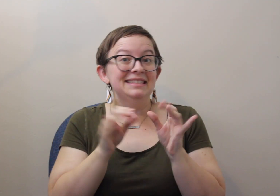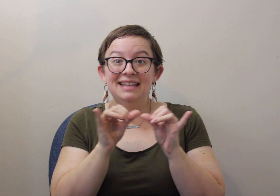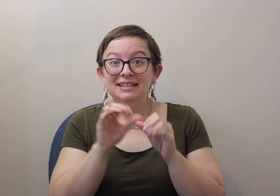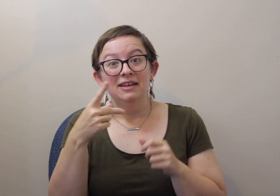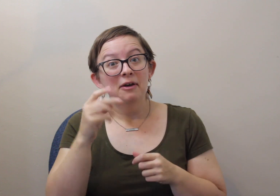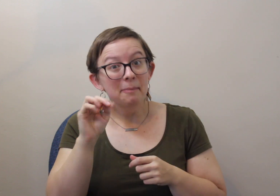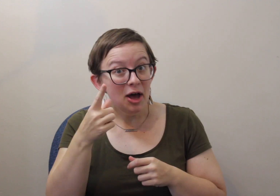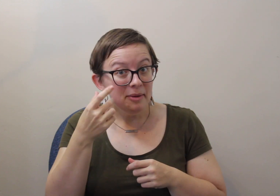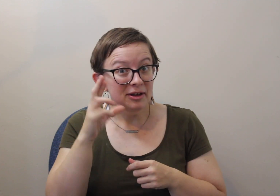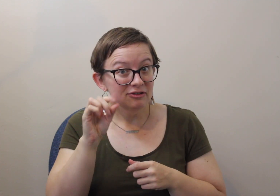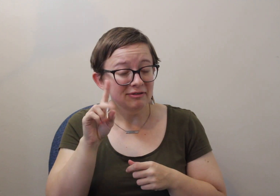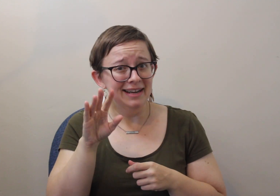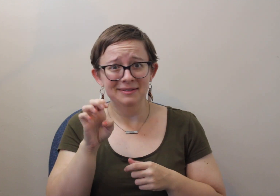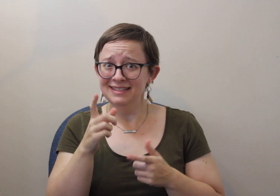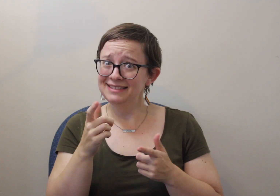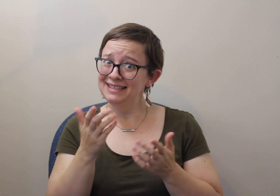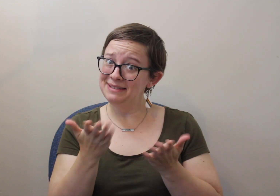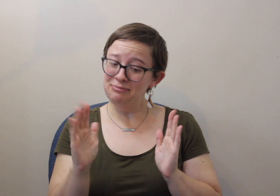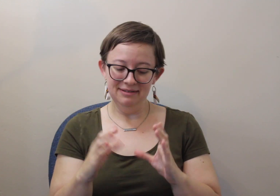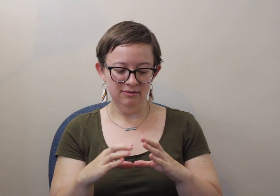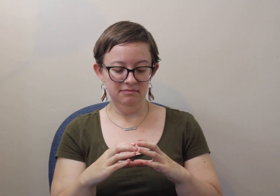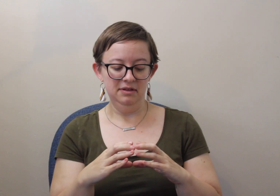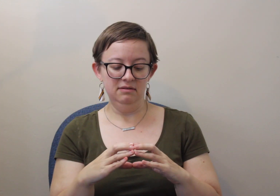Which means the baby is the size of a pomegranate. So that's pretty big.